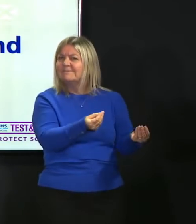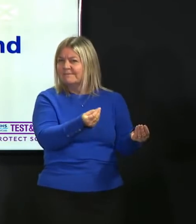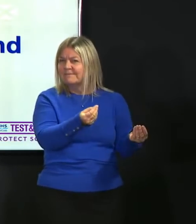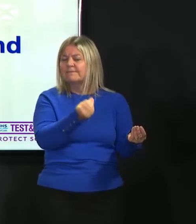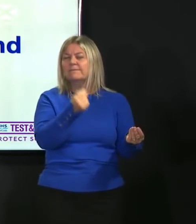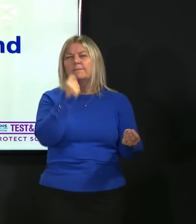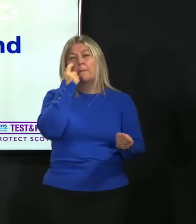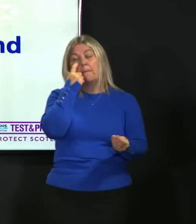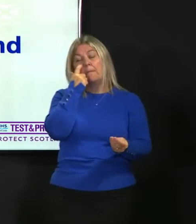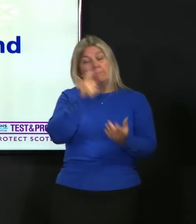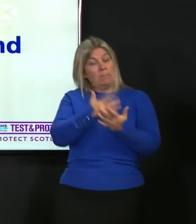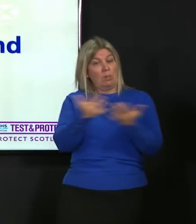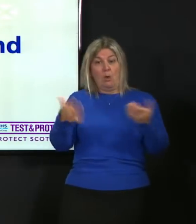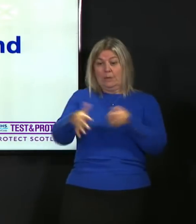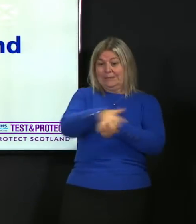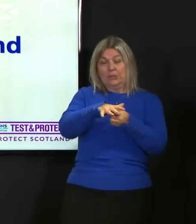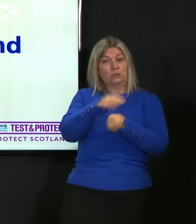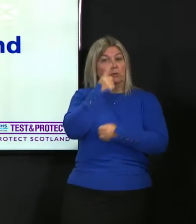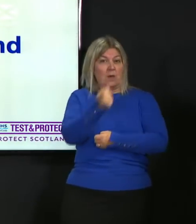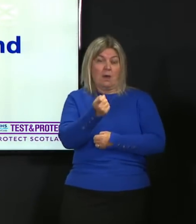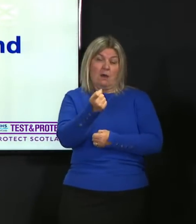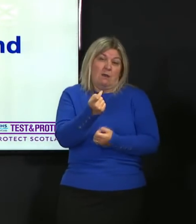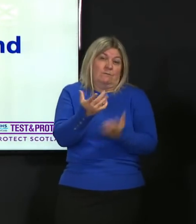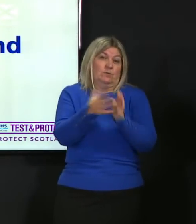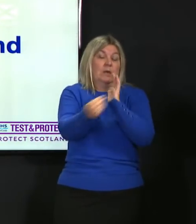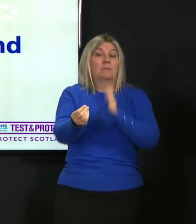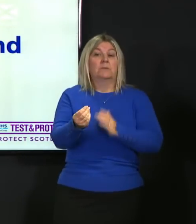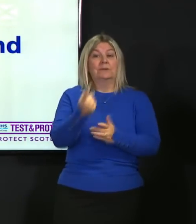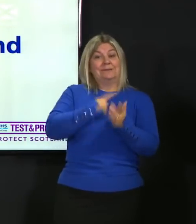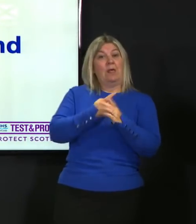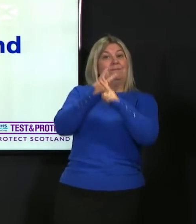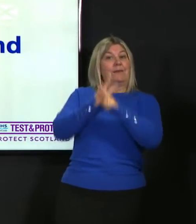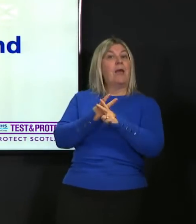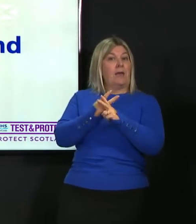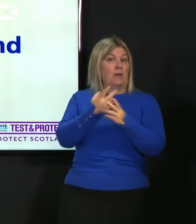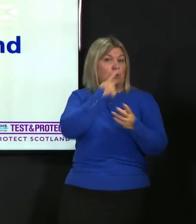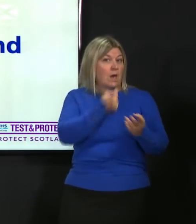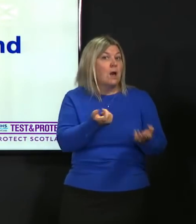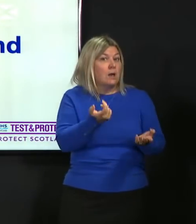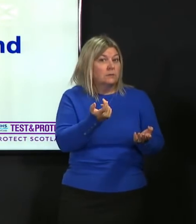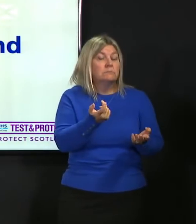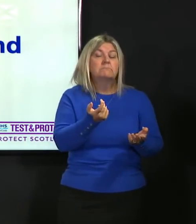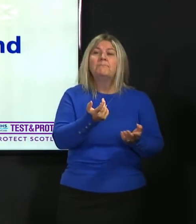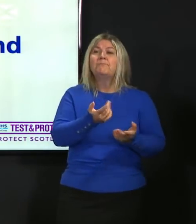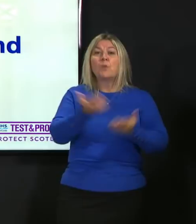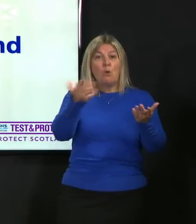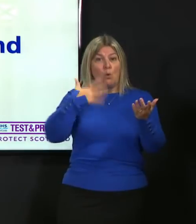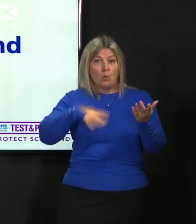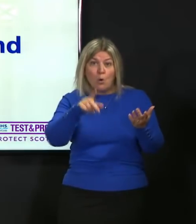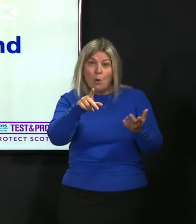after. We can look at self-care and for people who want to have a look at self-care options